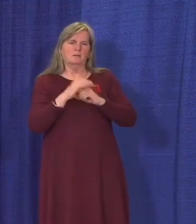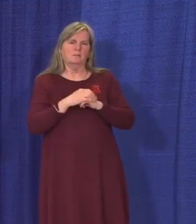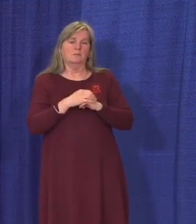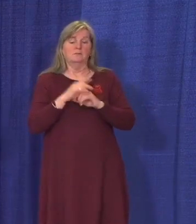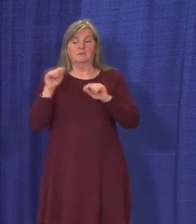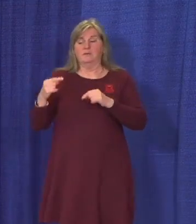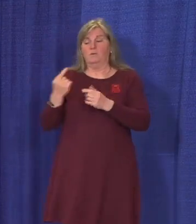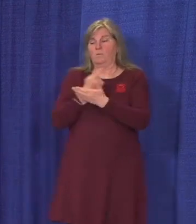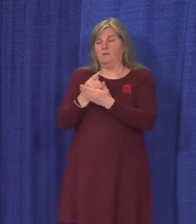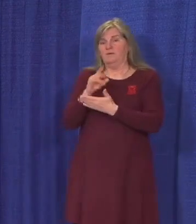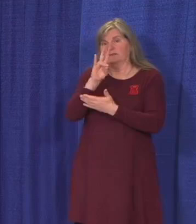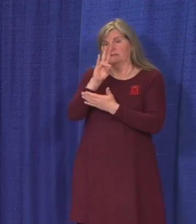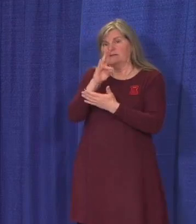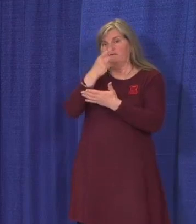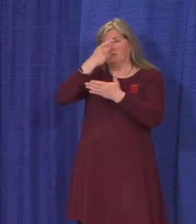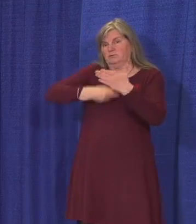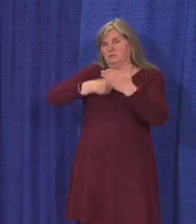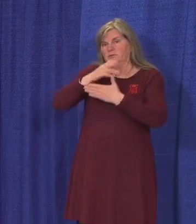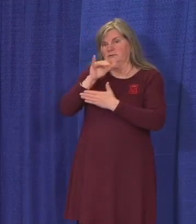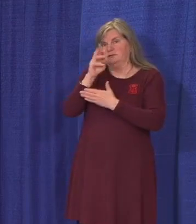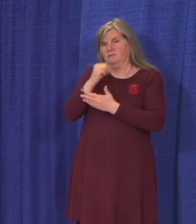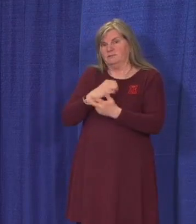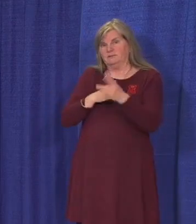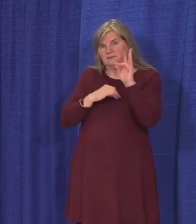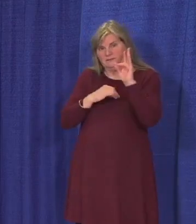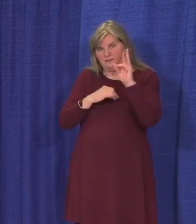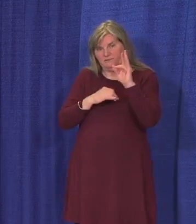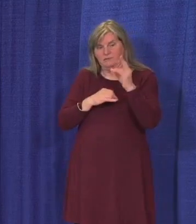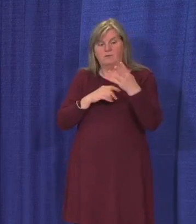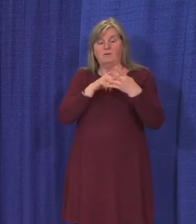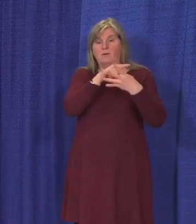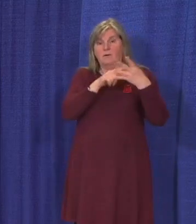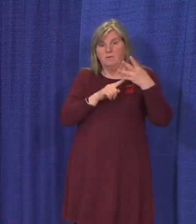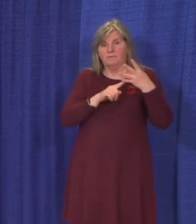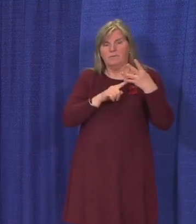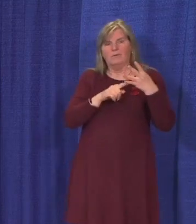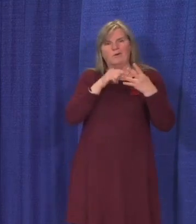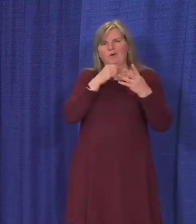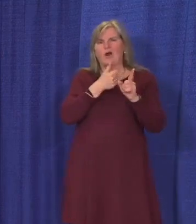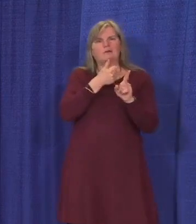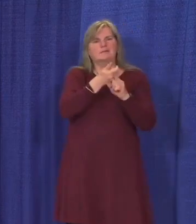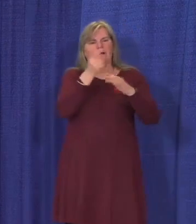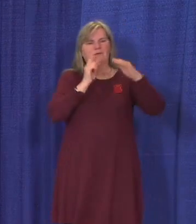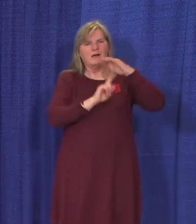investigators assisting with investigations and regular patrols to monitor the